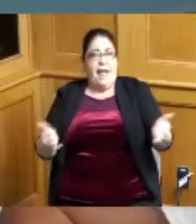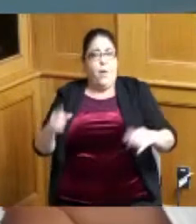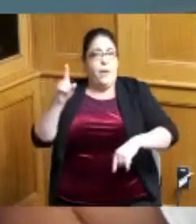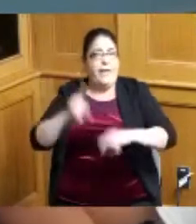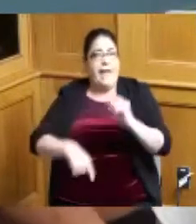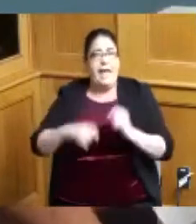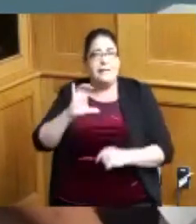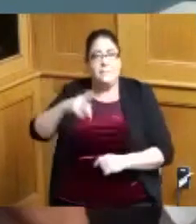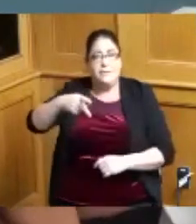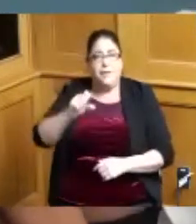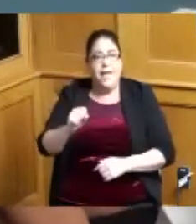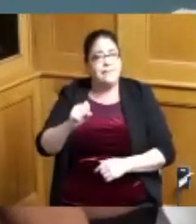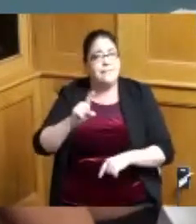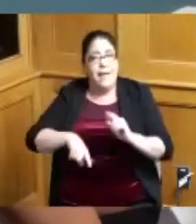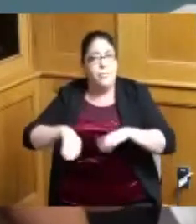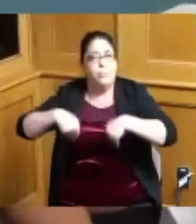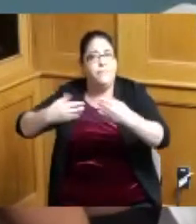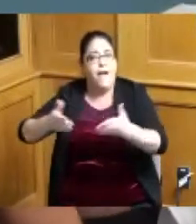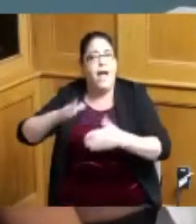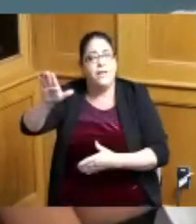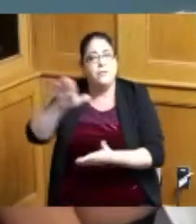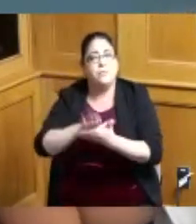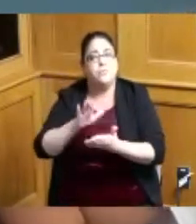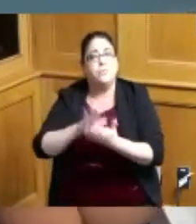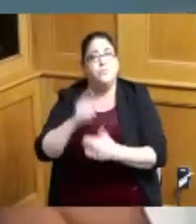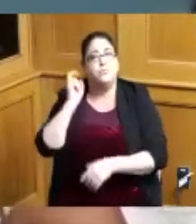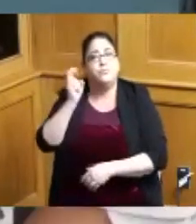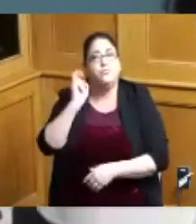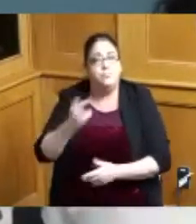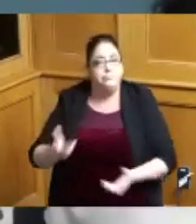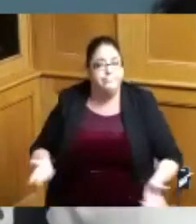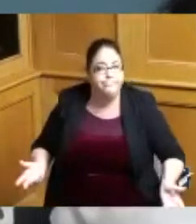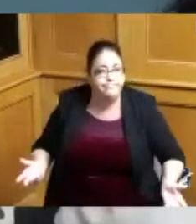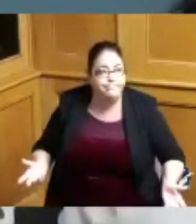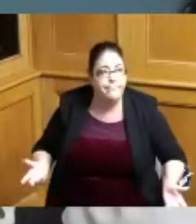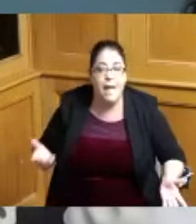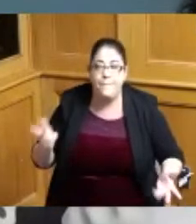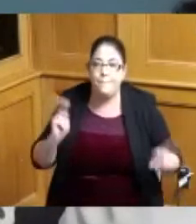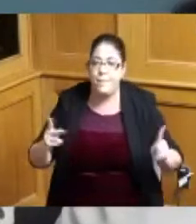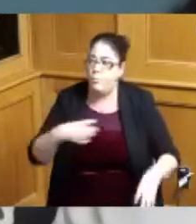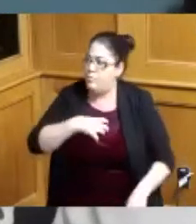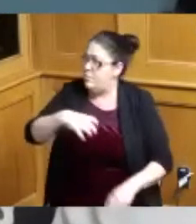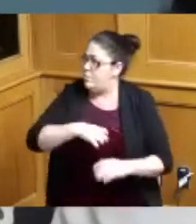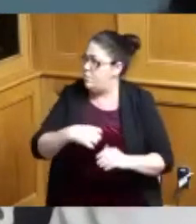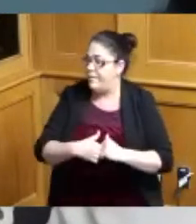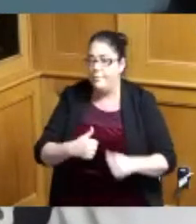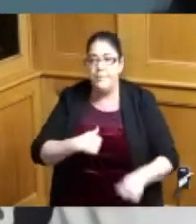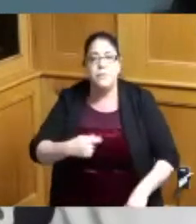so now all the people that was voting for me was upset why did you give me a lie so I'm trying to